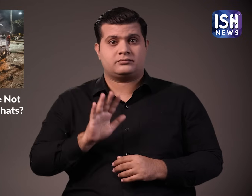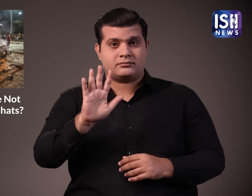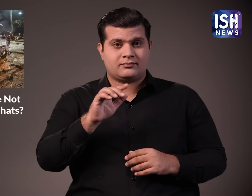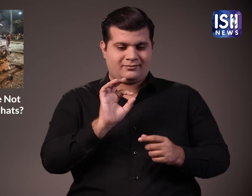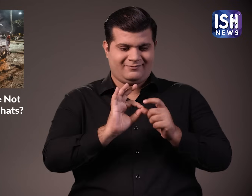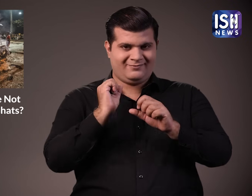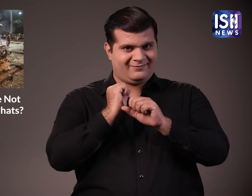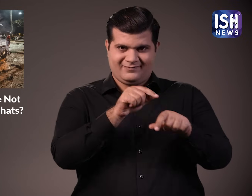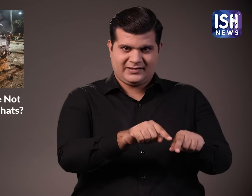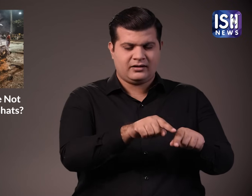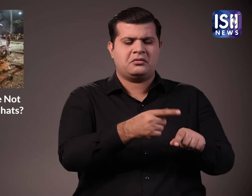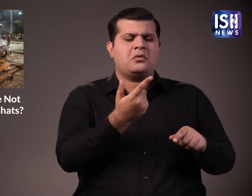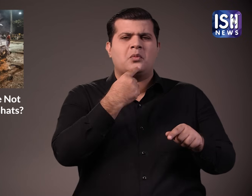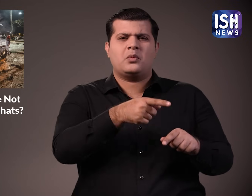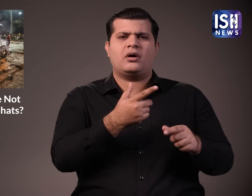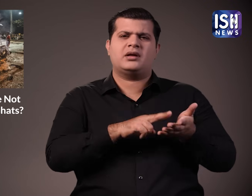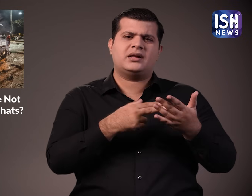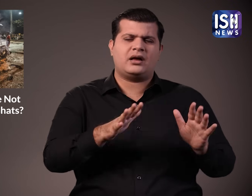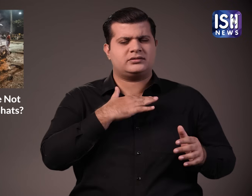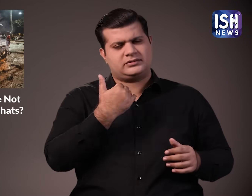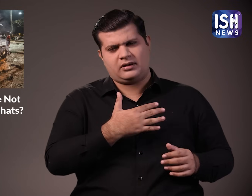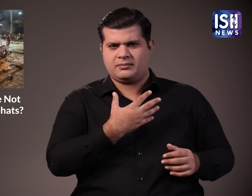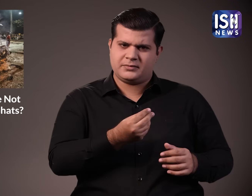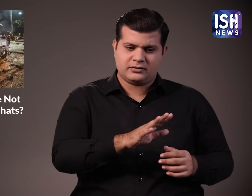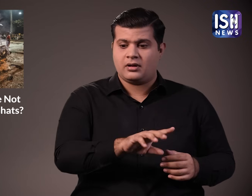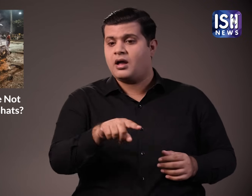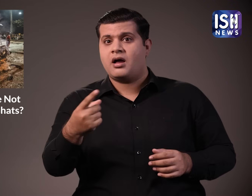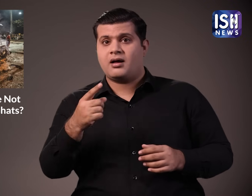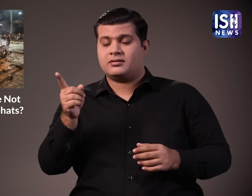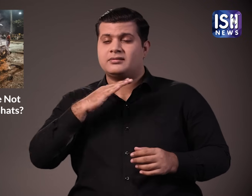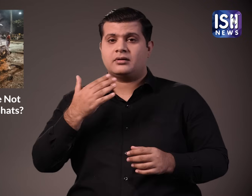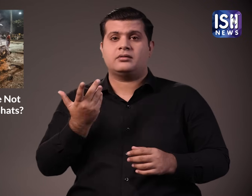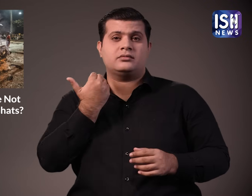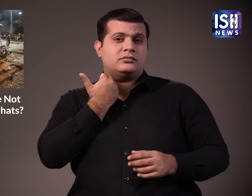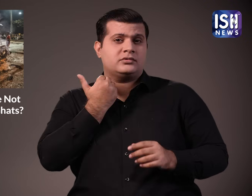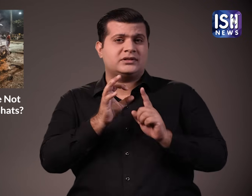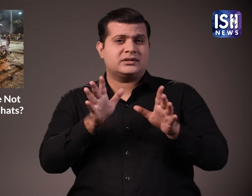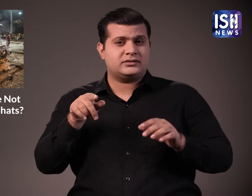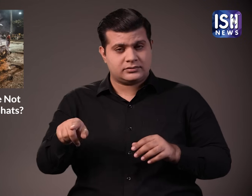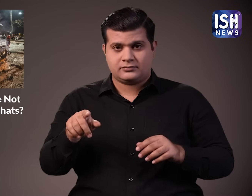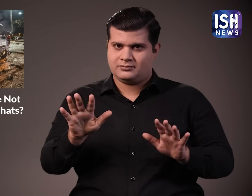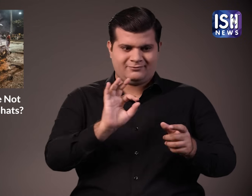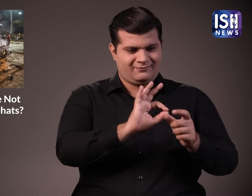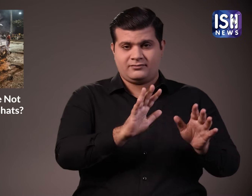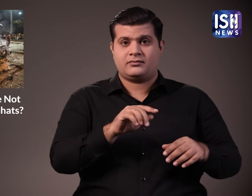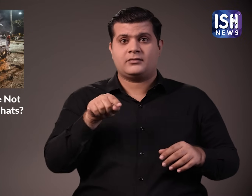There is a high probability that someone being cremated alongside, may have died due to an infectious disease.